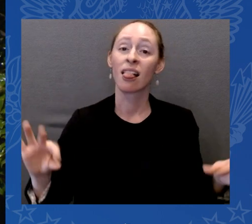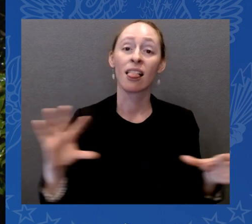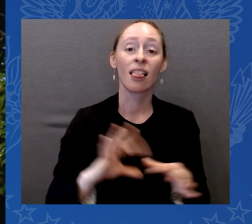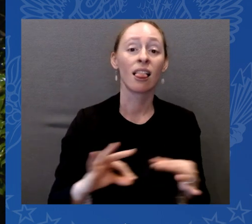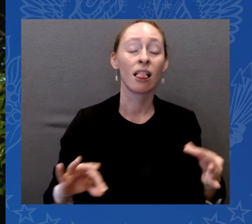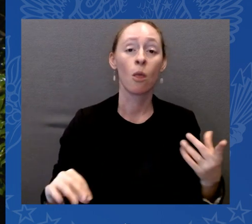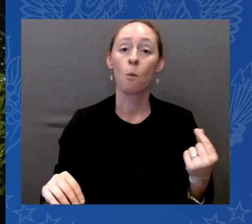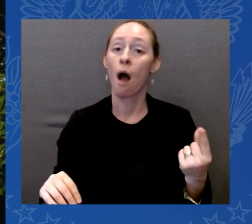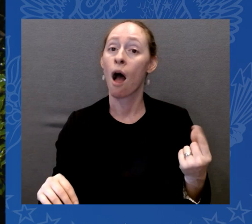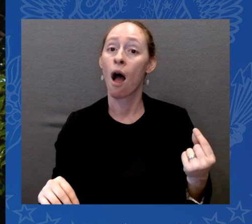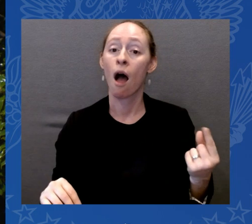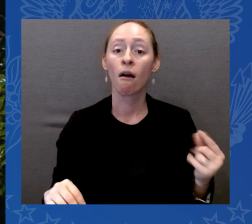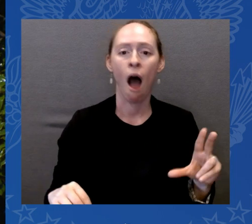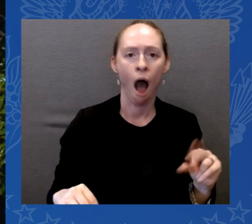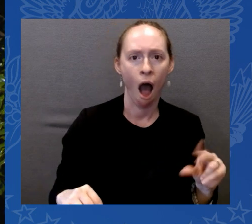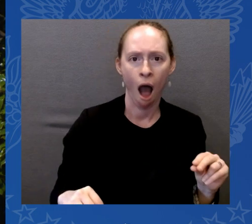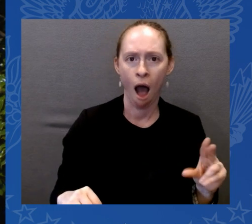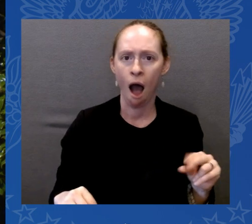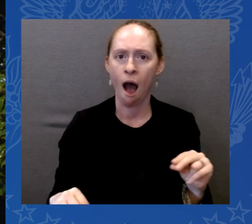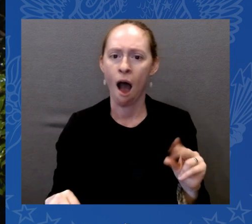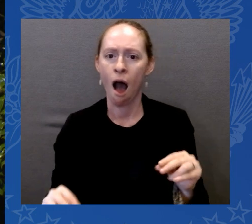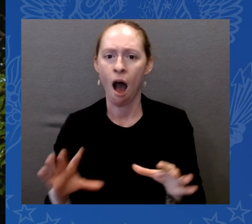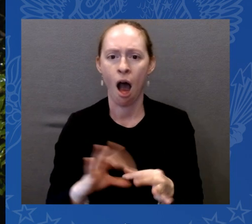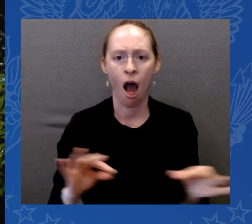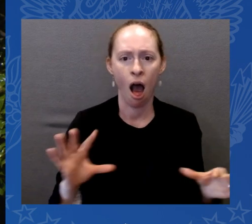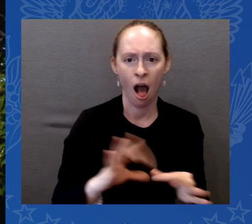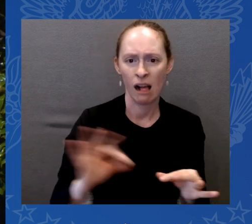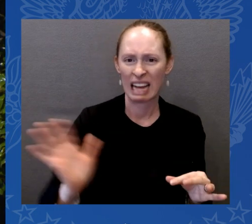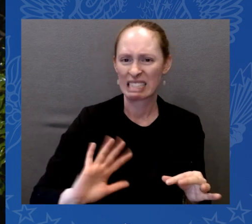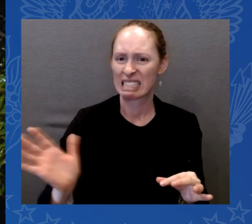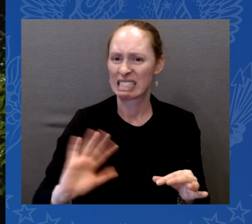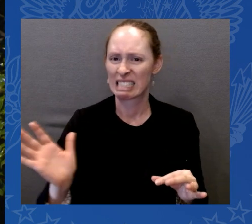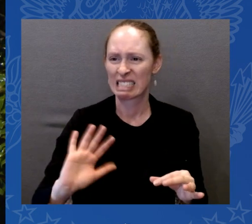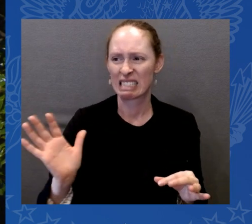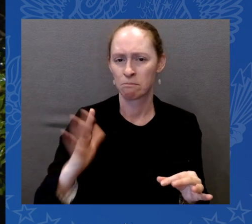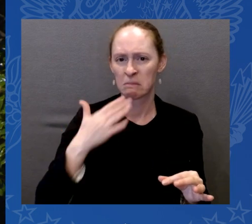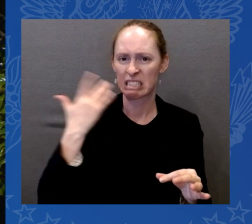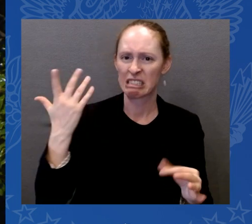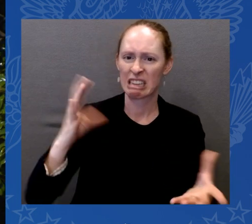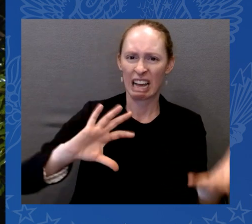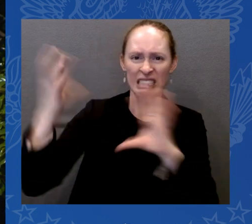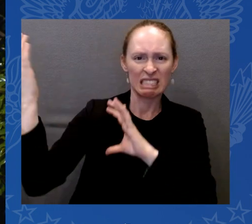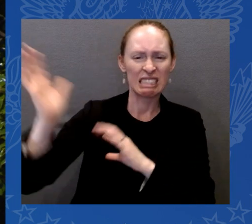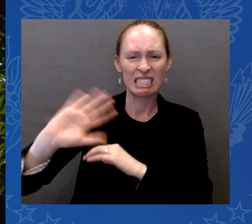The Republican leader in the House has already said the number-one economic priority if they win back the House